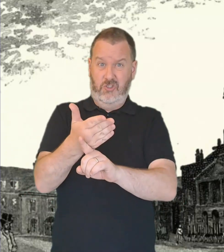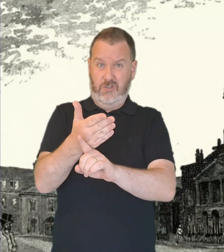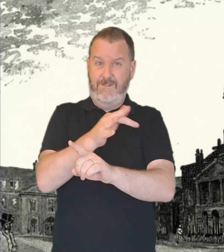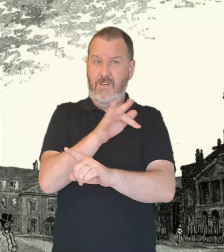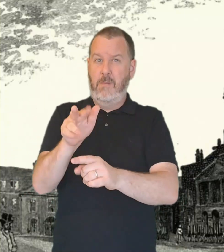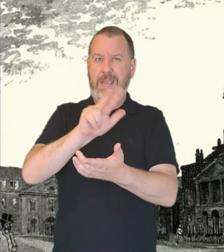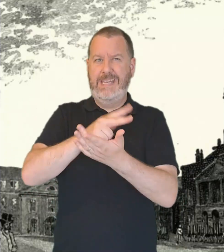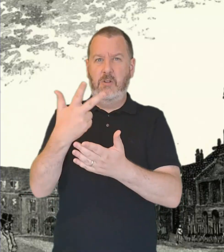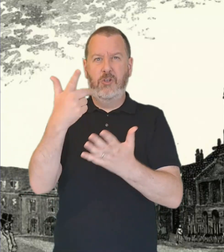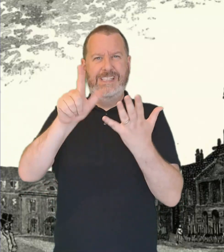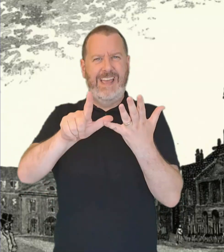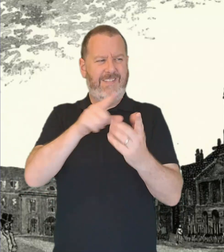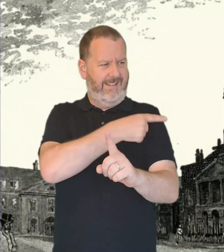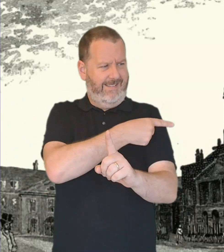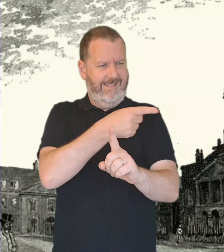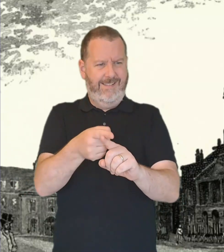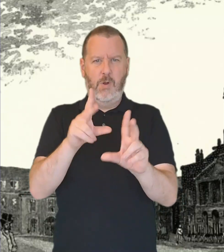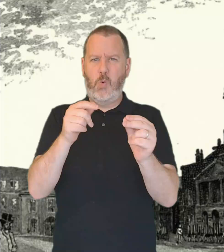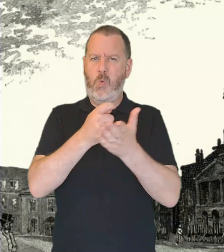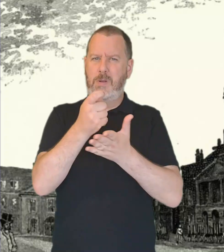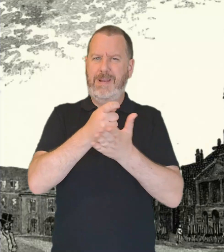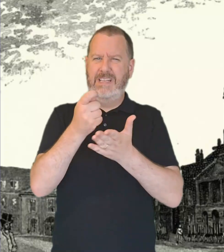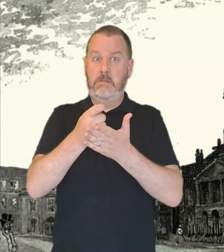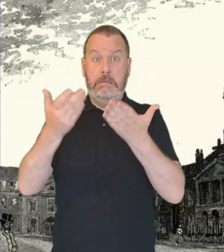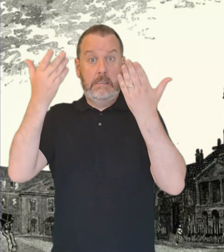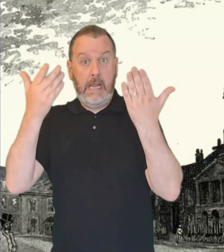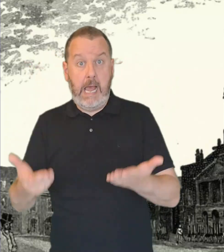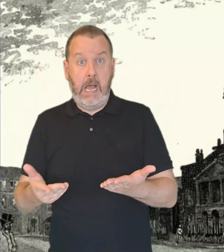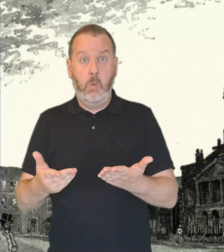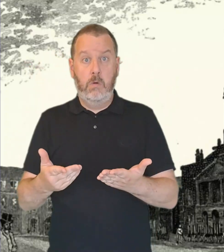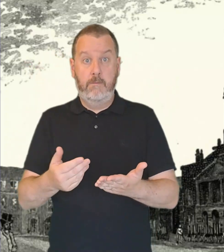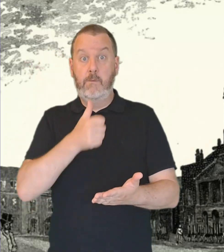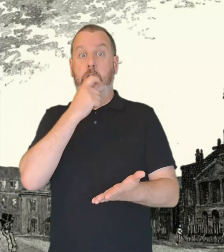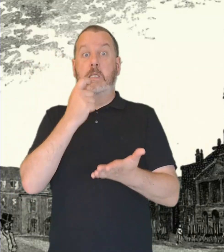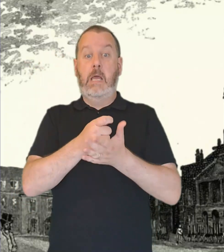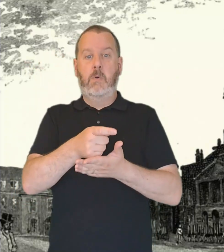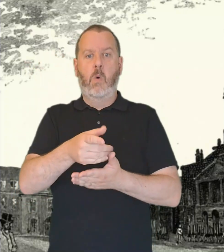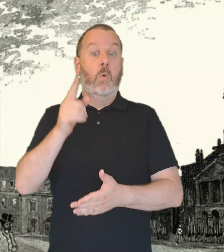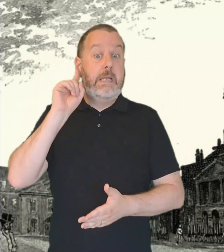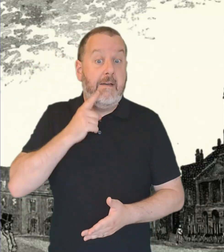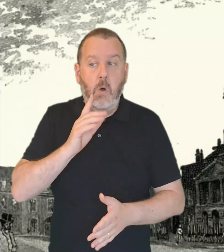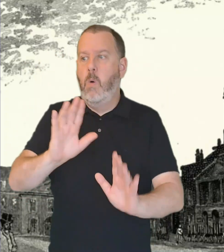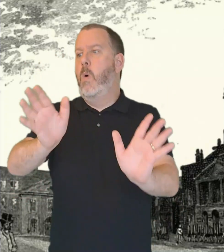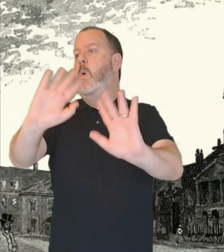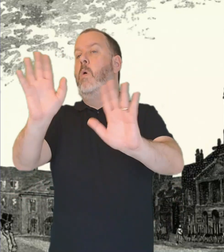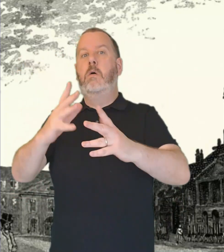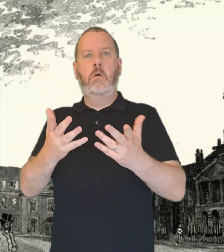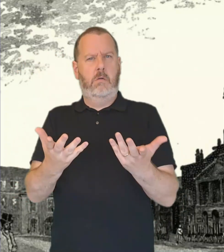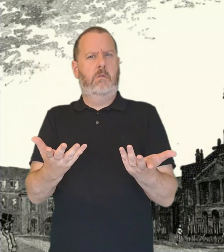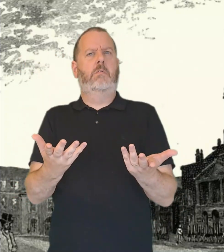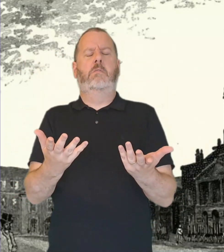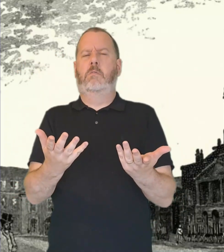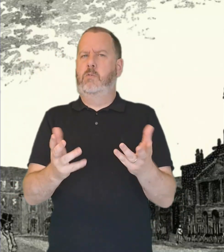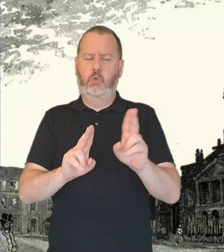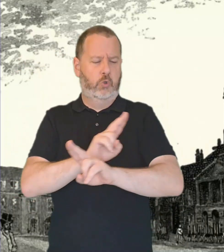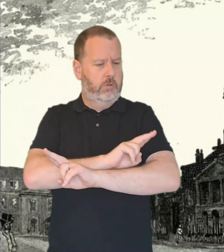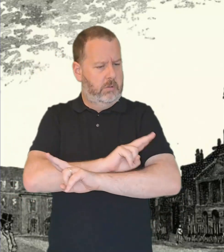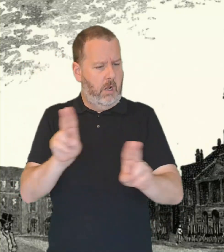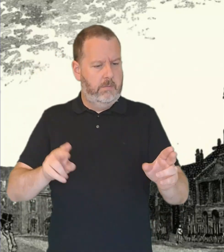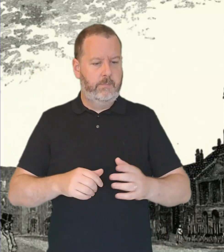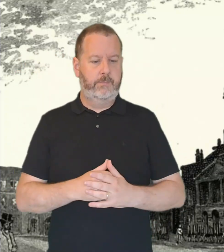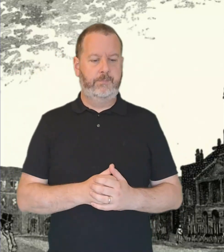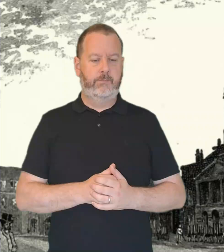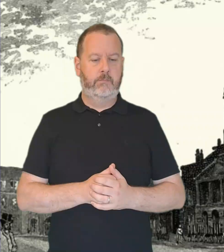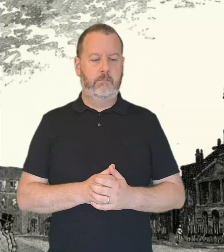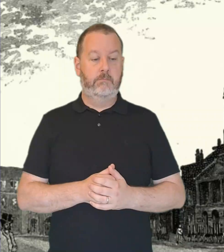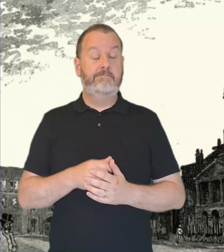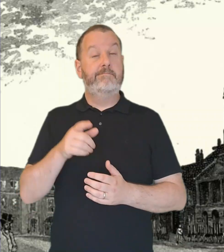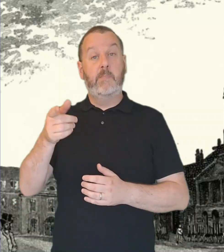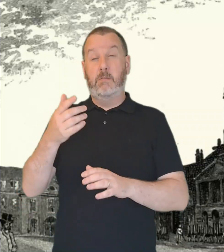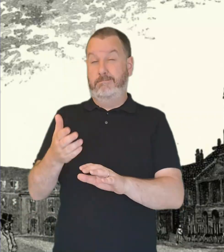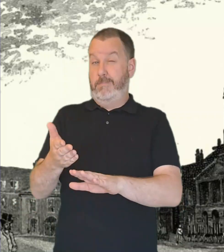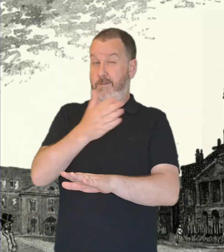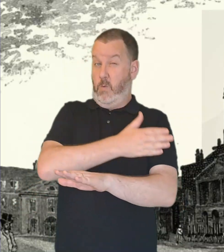when his work had been exemplary since 1837?